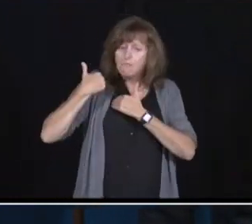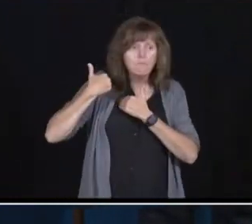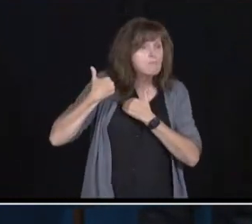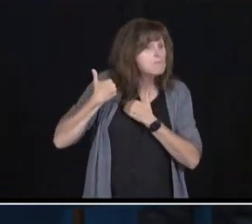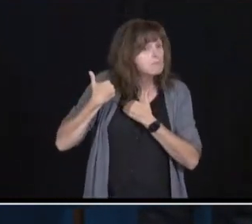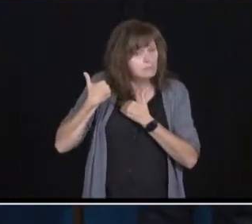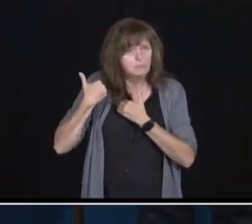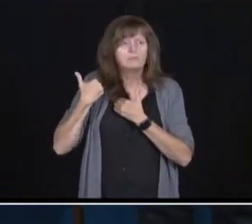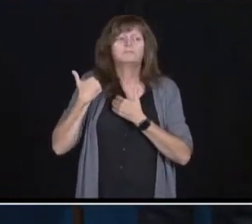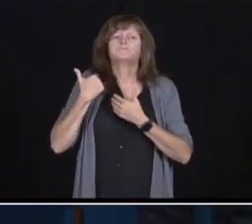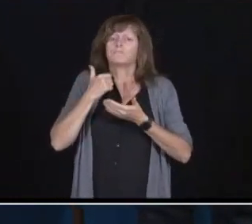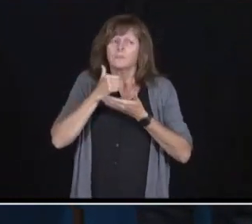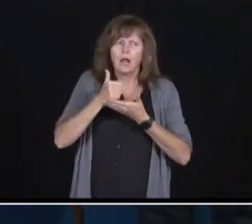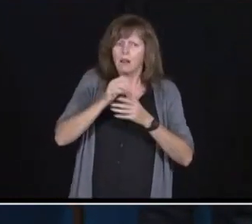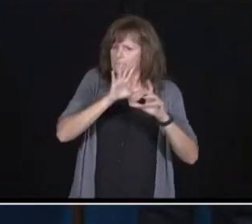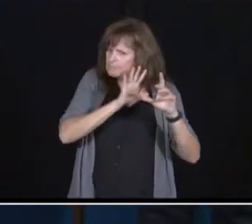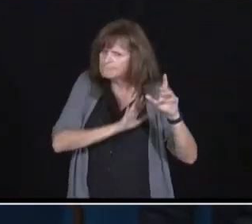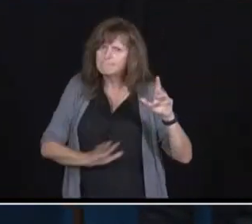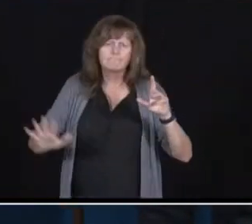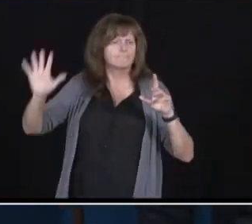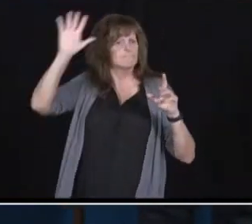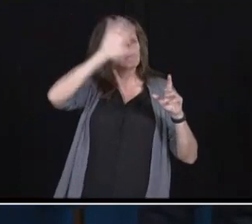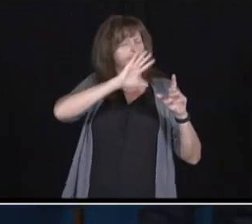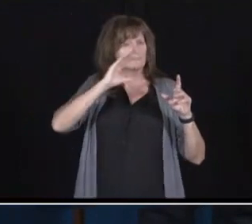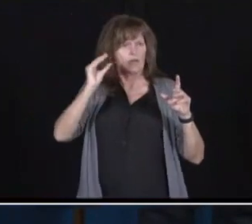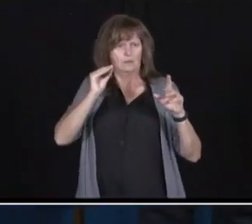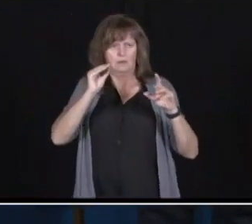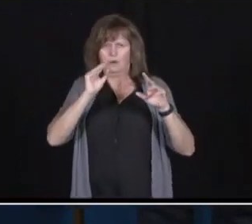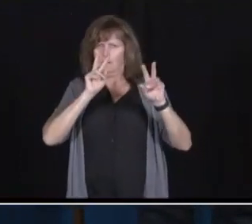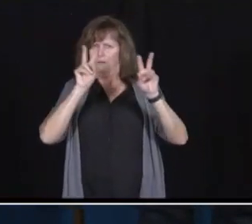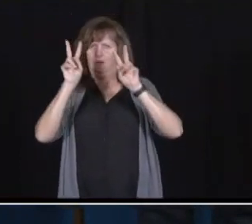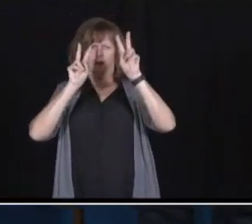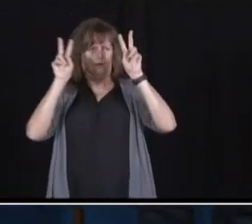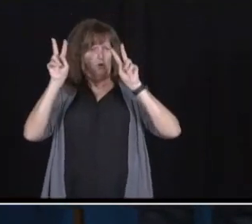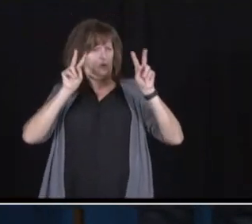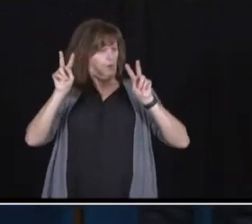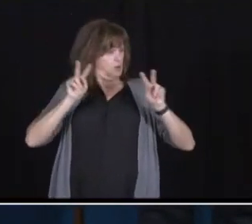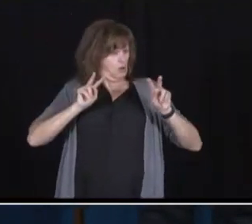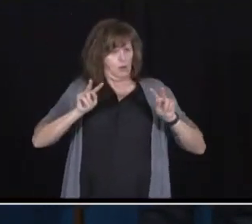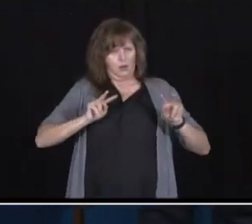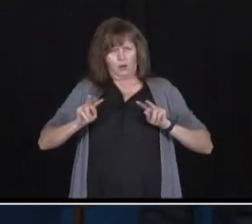and keep a broader view across all of the